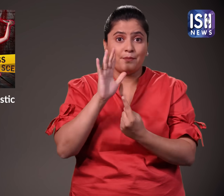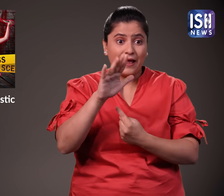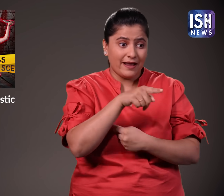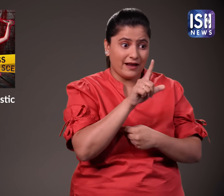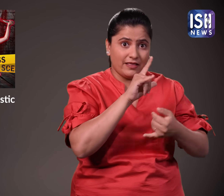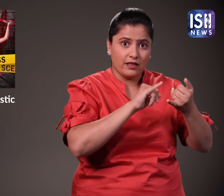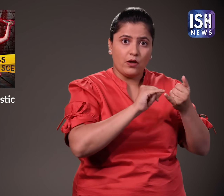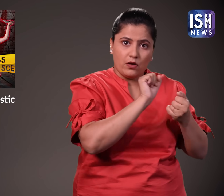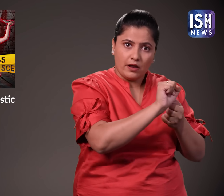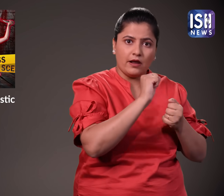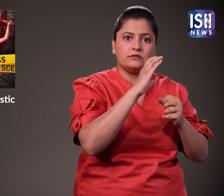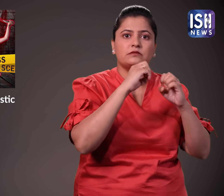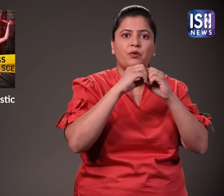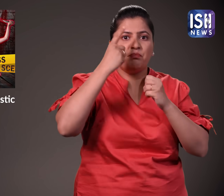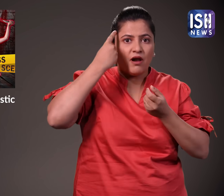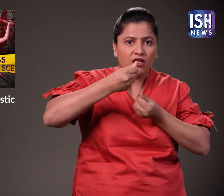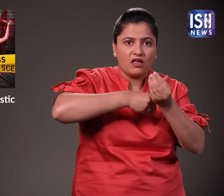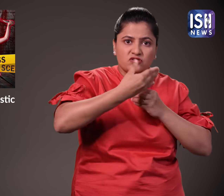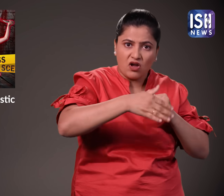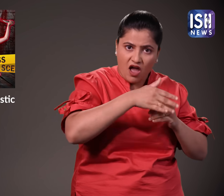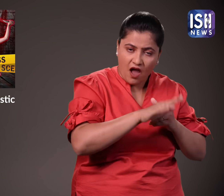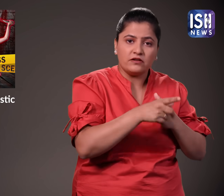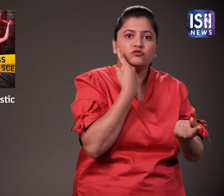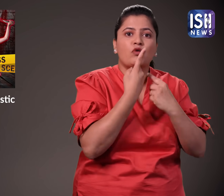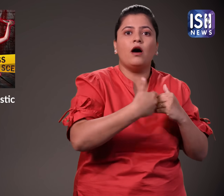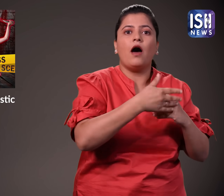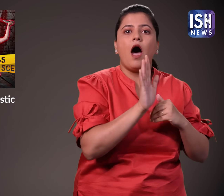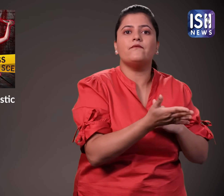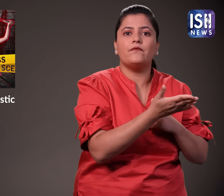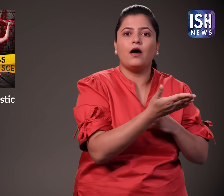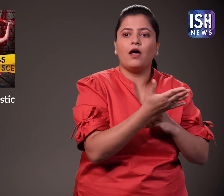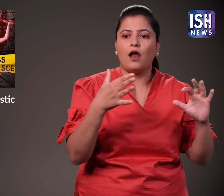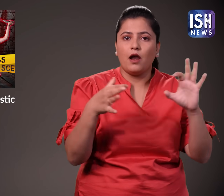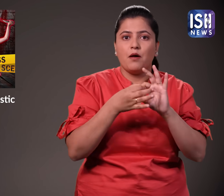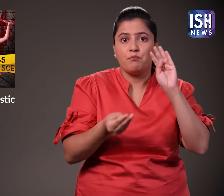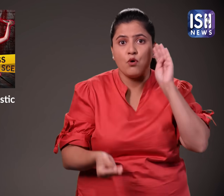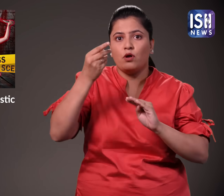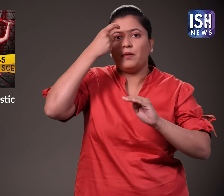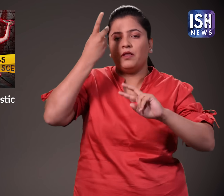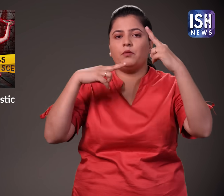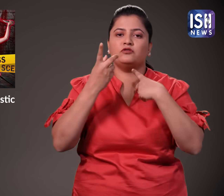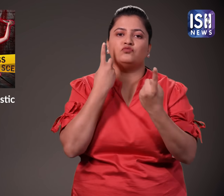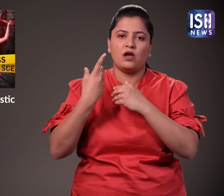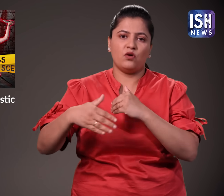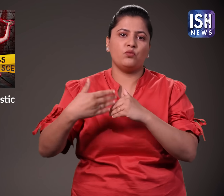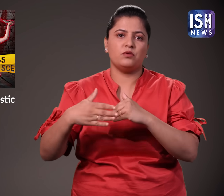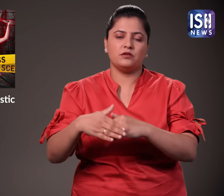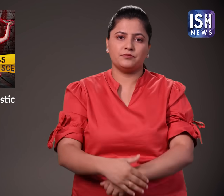Loknath was already under investigation by the Central Crime Branch in a fraud case and this has complicated everything.